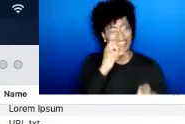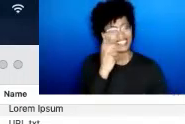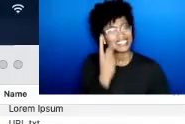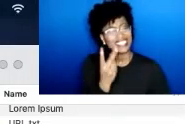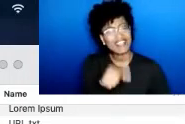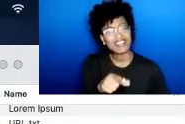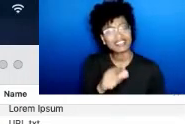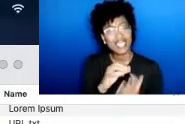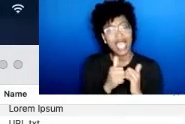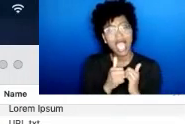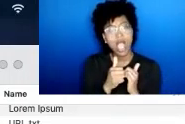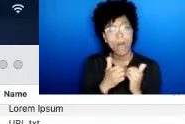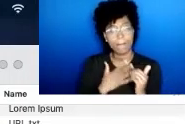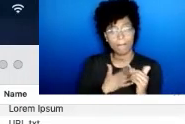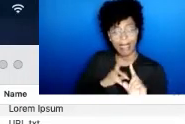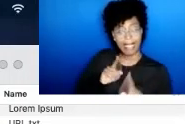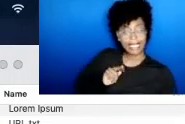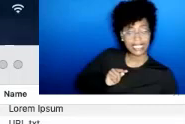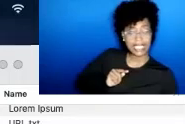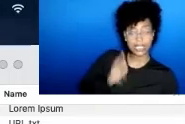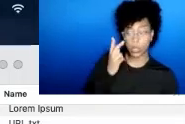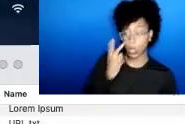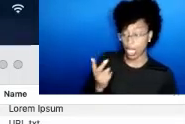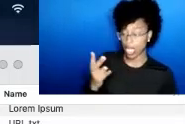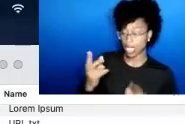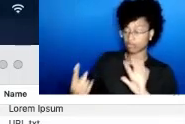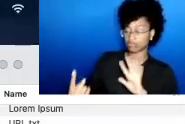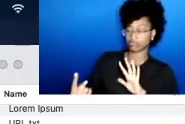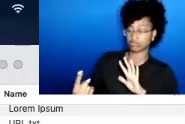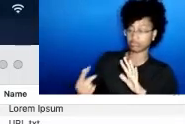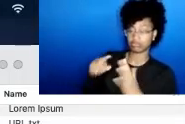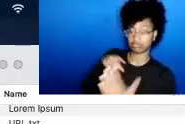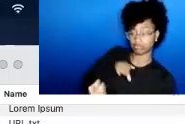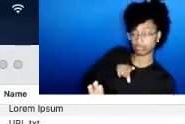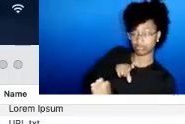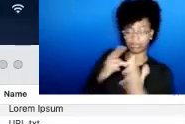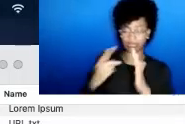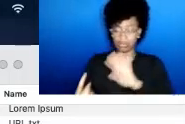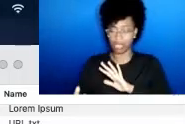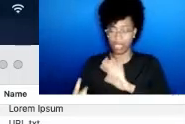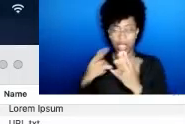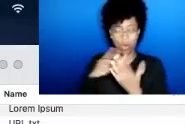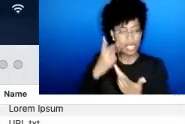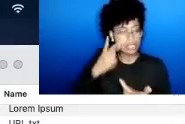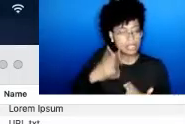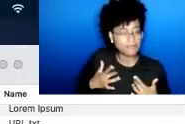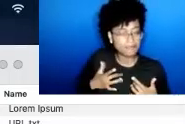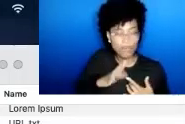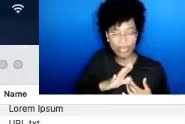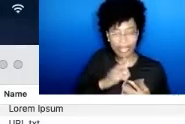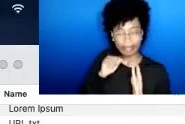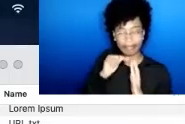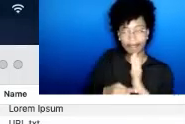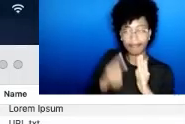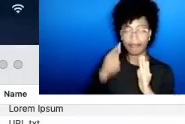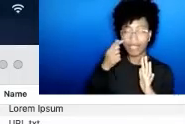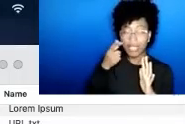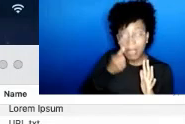going to be seen by visitors in the gallery. 07:08:44 So we have over here a preview button,